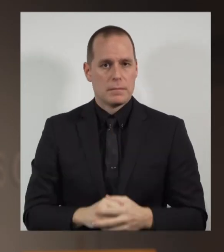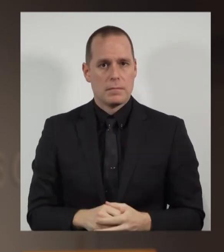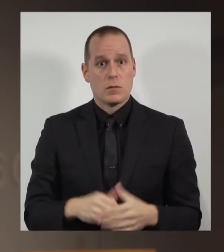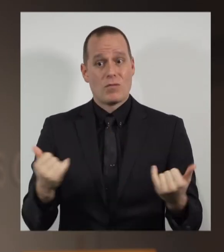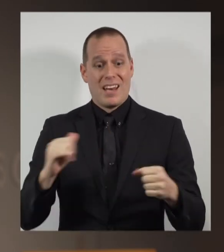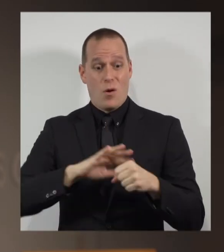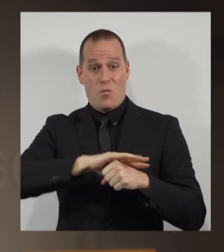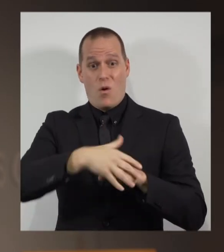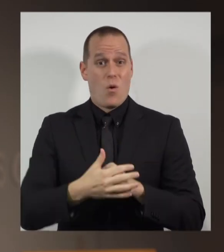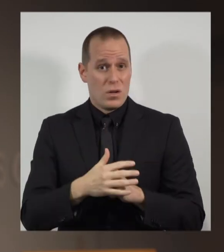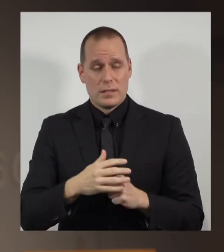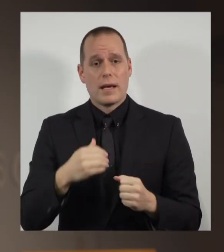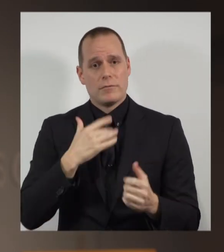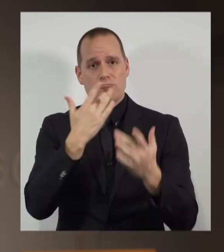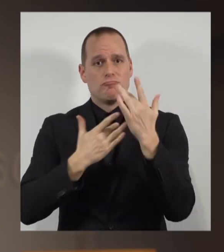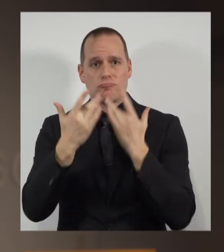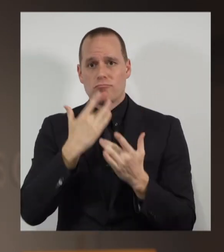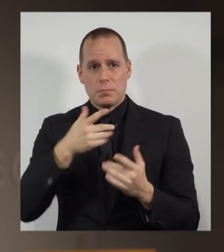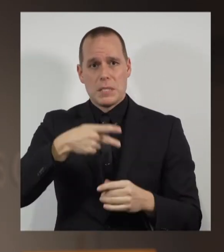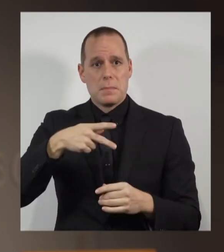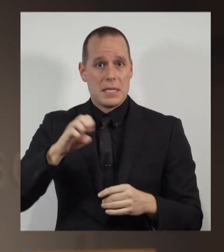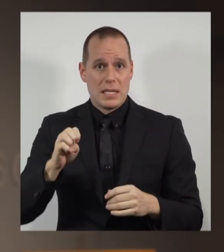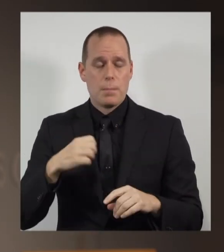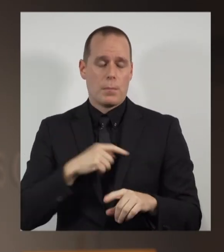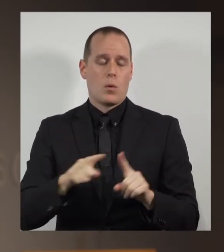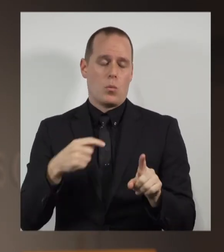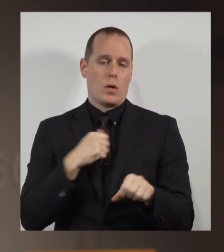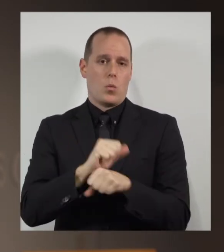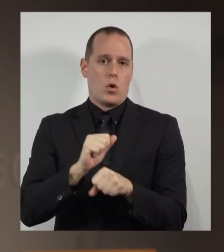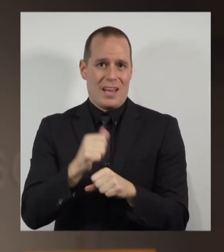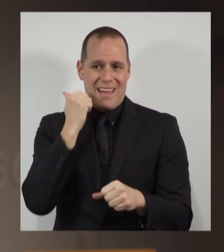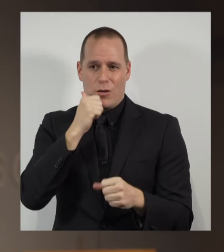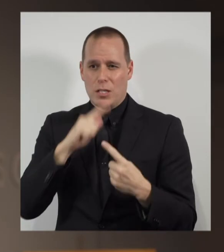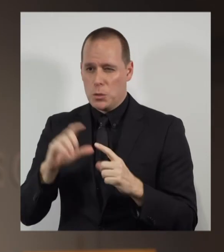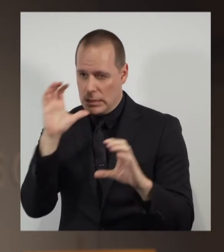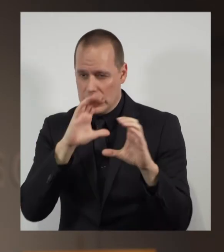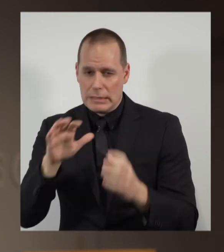There is a global shortage of PPE and we are working every day to increase our supply,